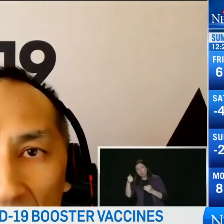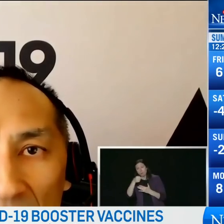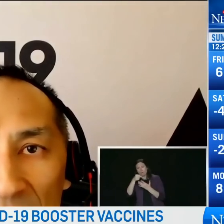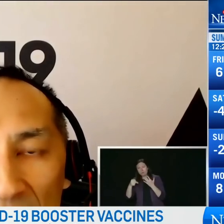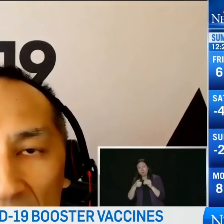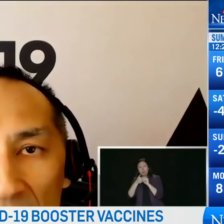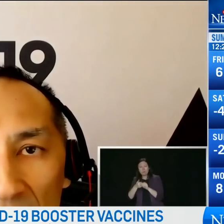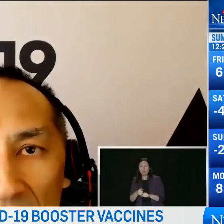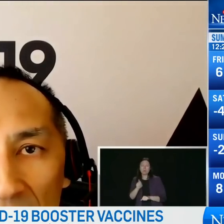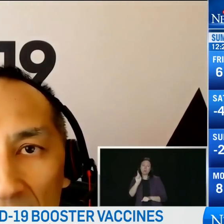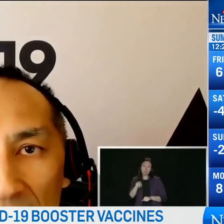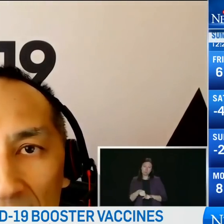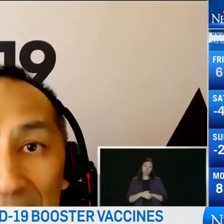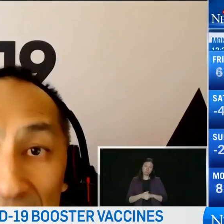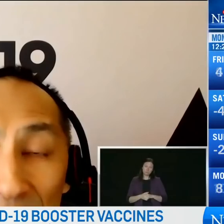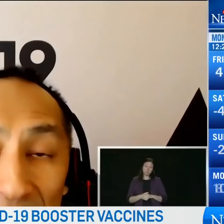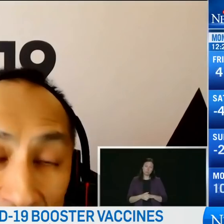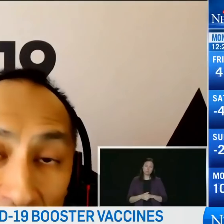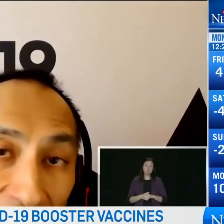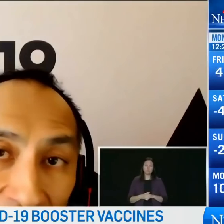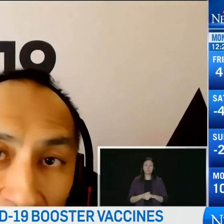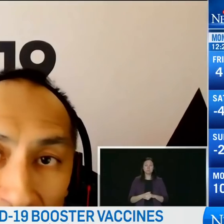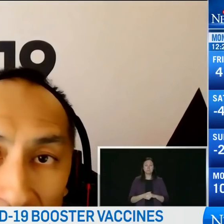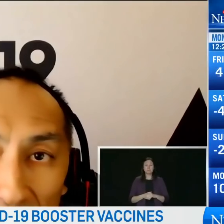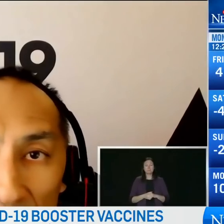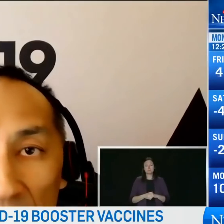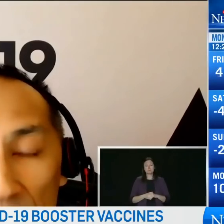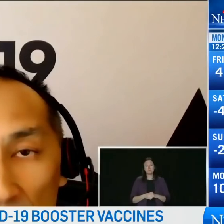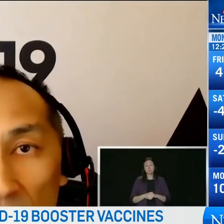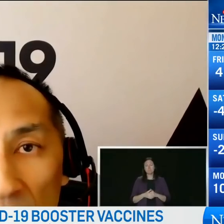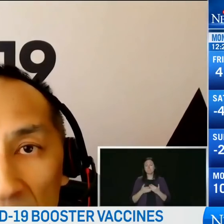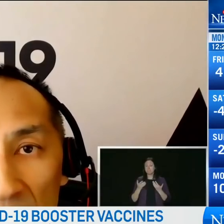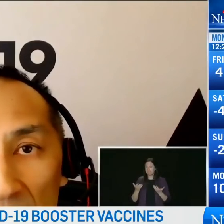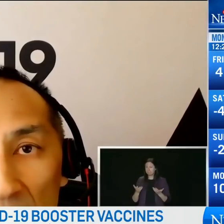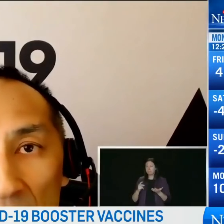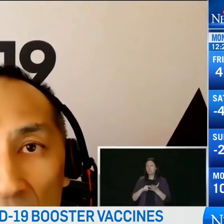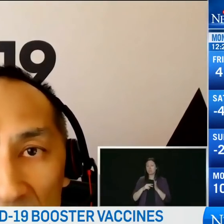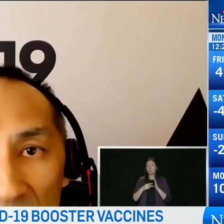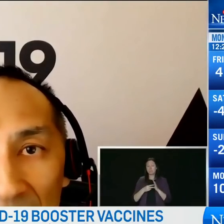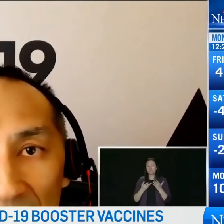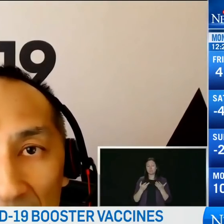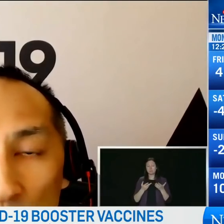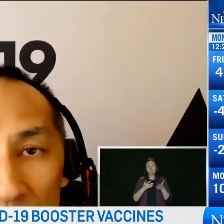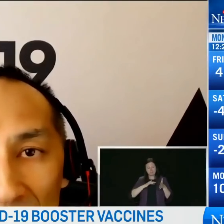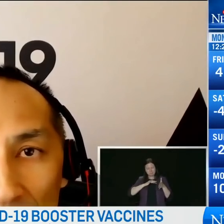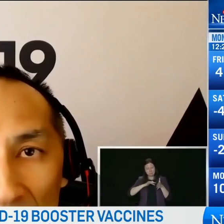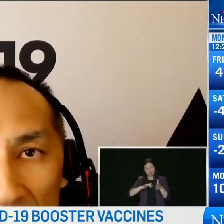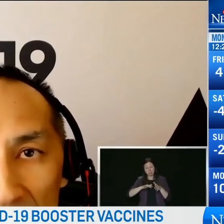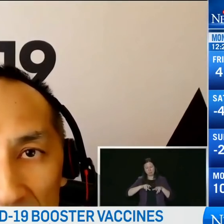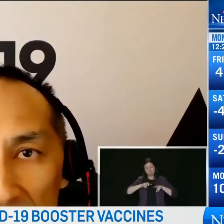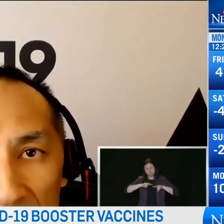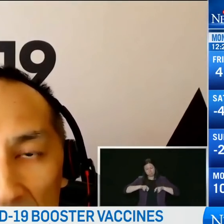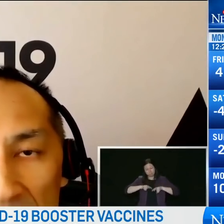IMPORTANT TO POINT OUT WE SHOULD STILL BE TAKING THE OTHER